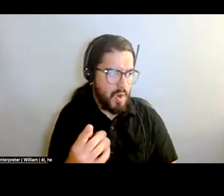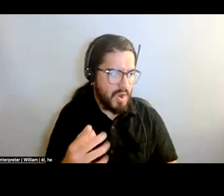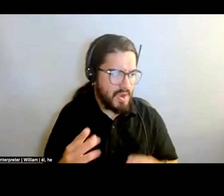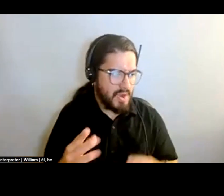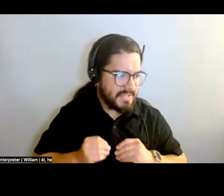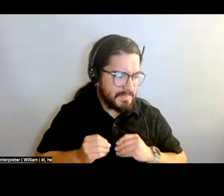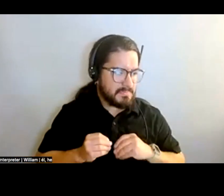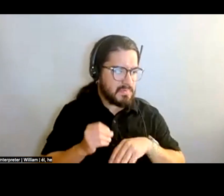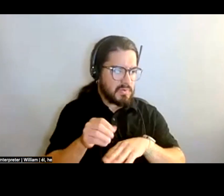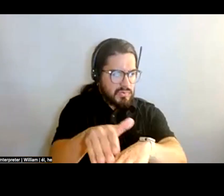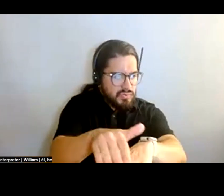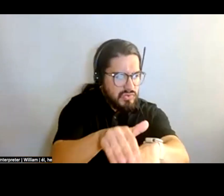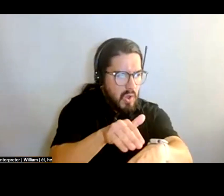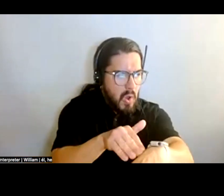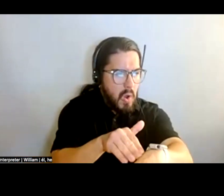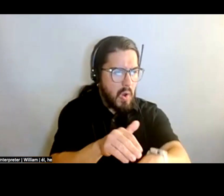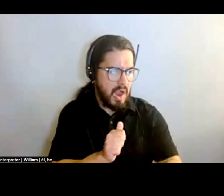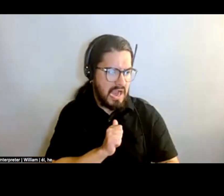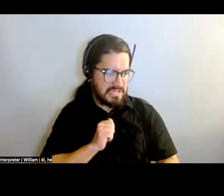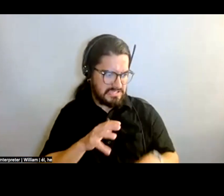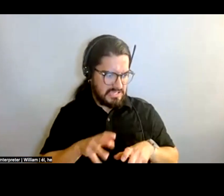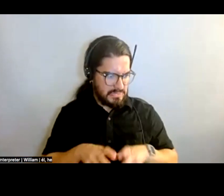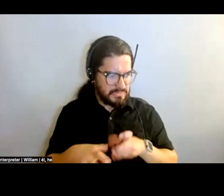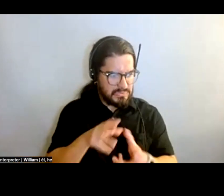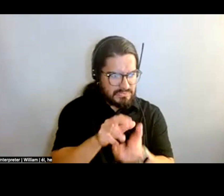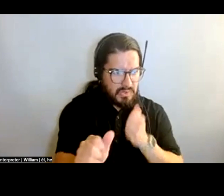my dreams are extinguished what are they?